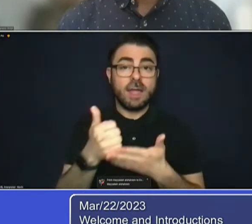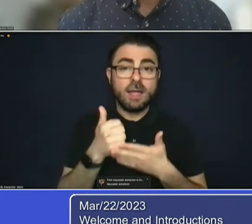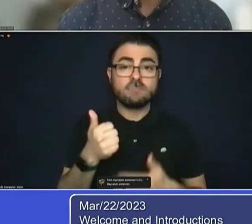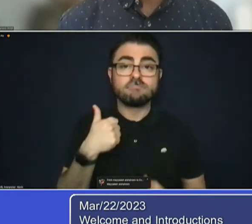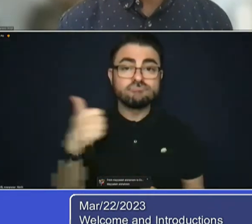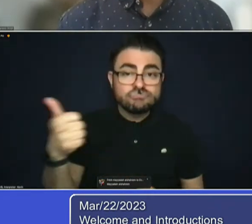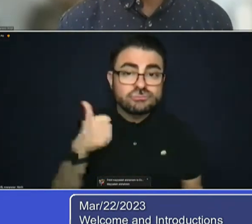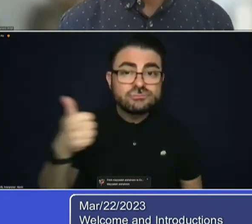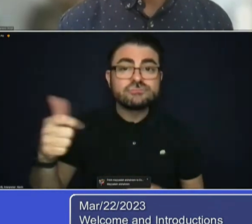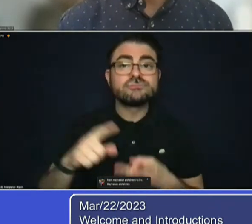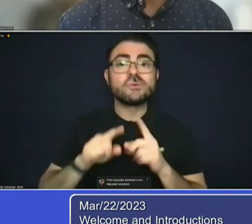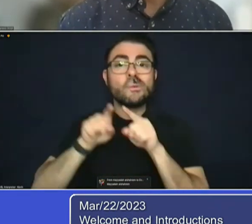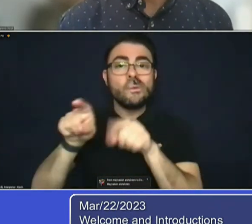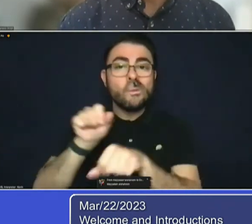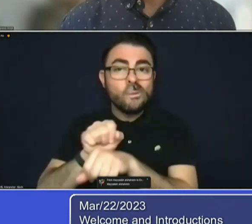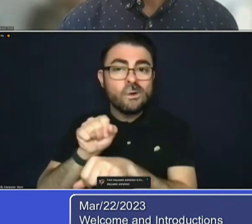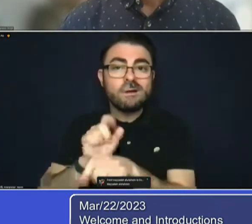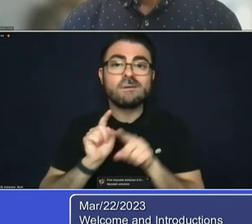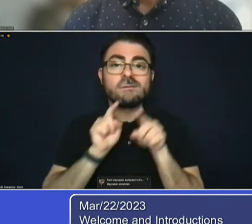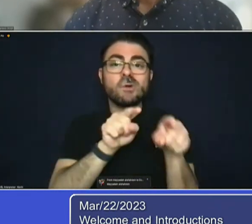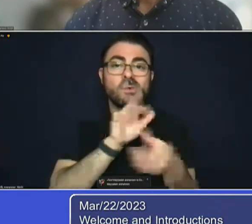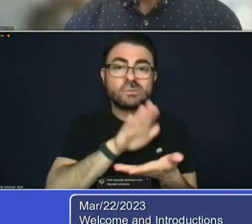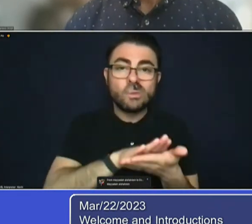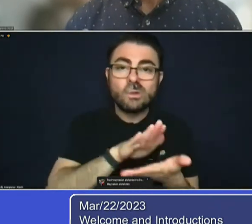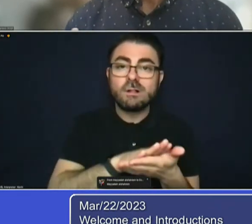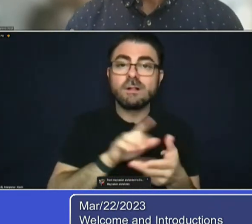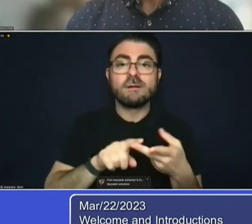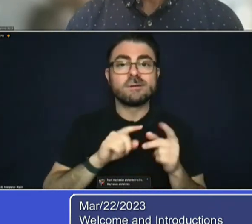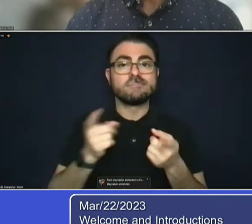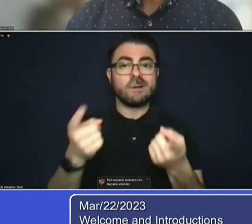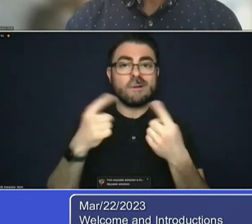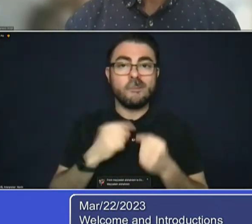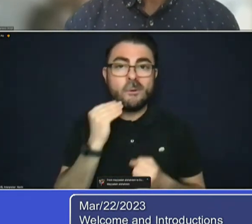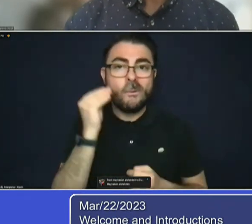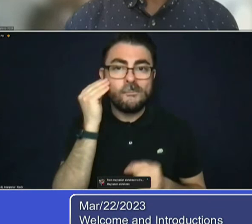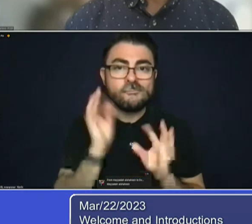TRANSPORTATION DECARBONIZATION, THIS IS ABOUT HELPING US MOVE